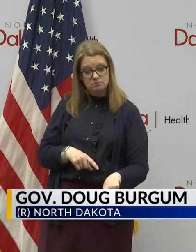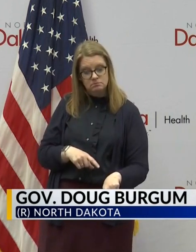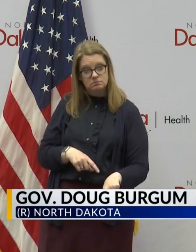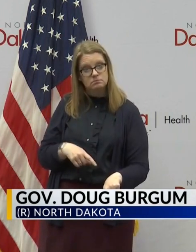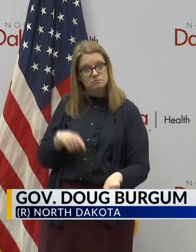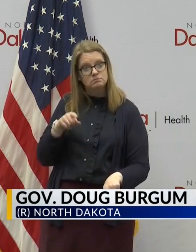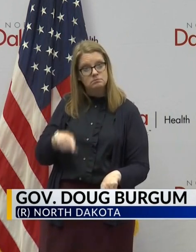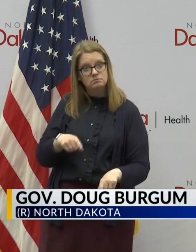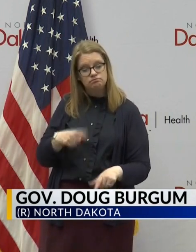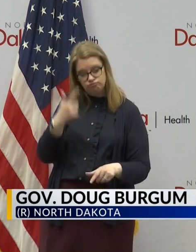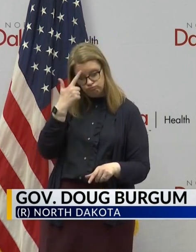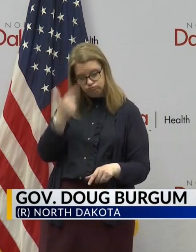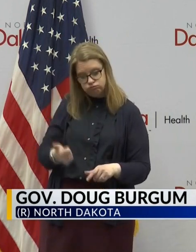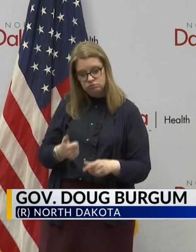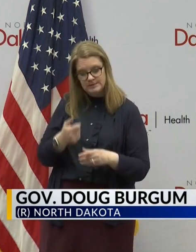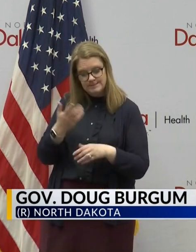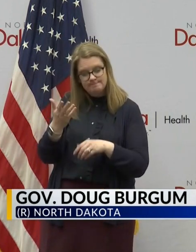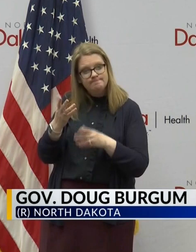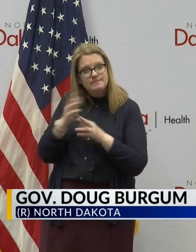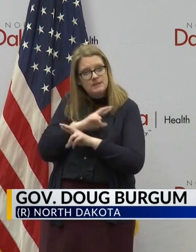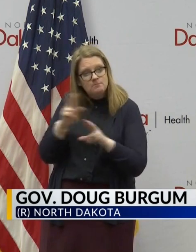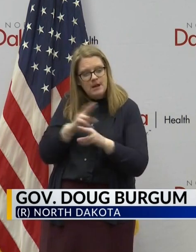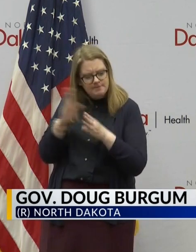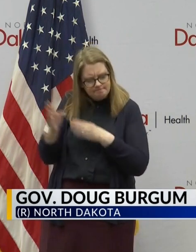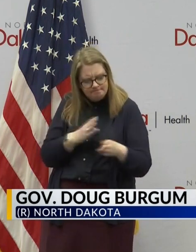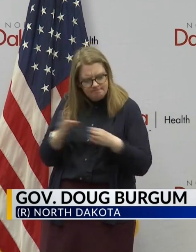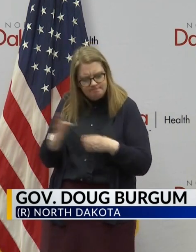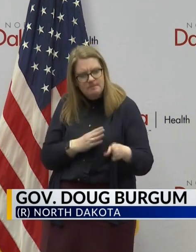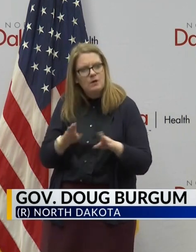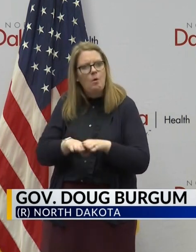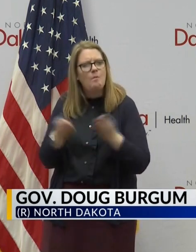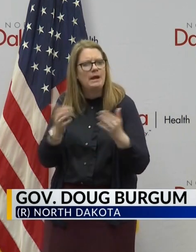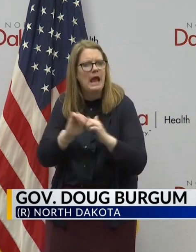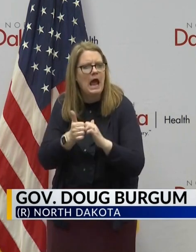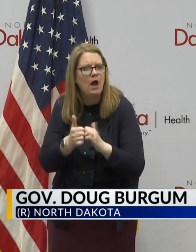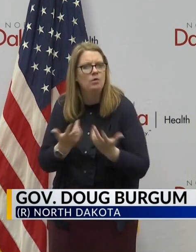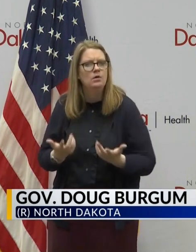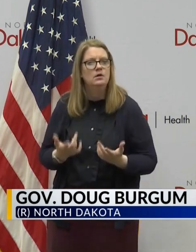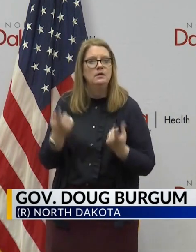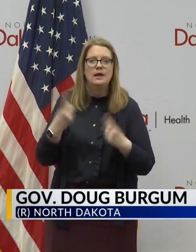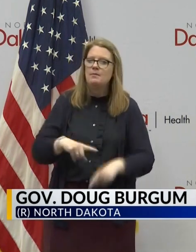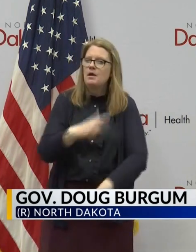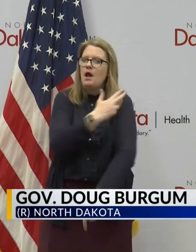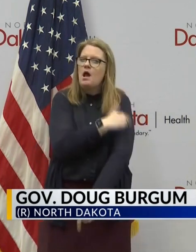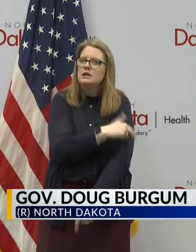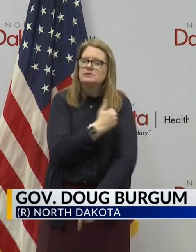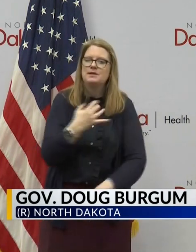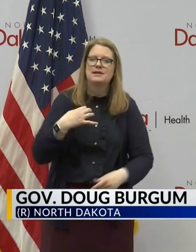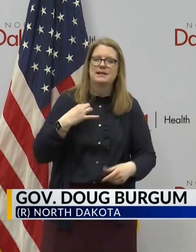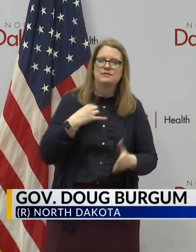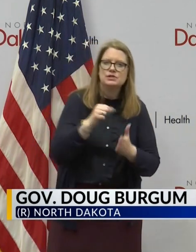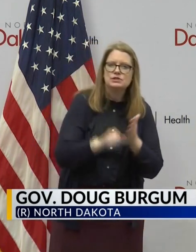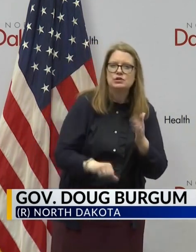SAID LAST WEEK, ANY BUSINESS NOT CLOSED BY AN ORDER OF OURS IS ELIGIBLE AT ANY TIME TO CHART